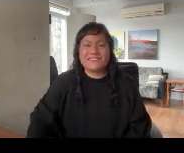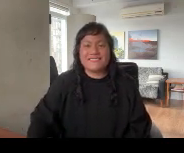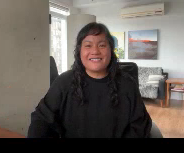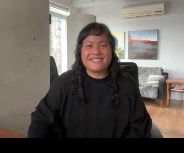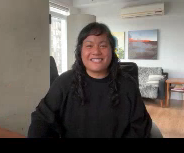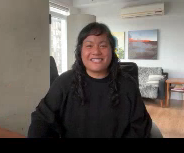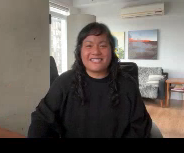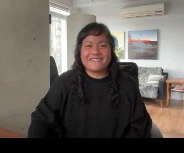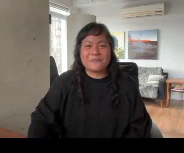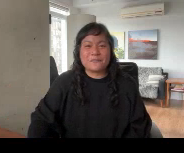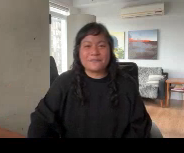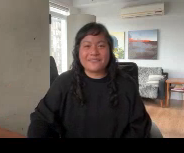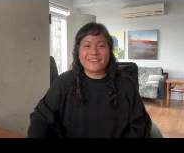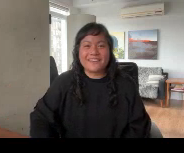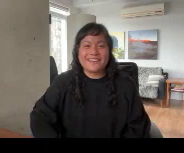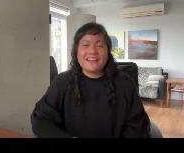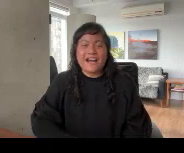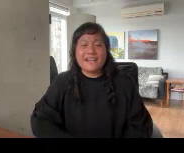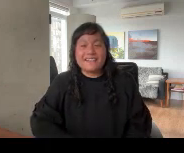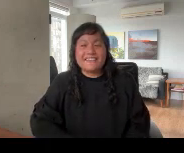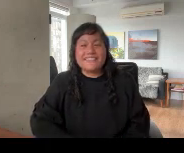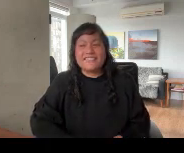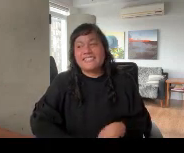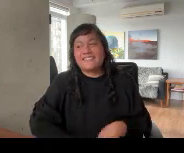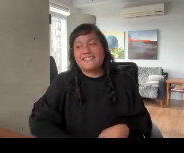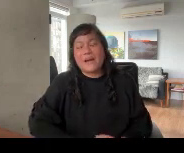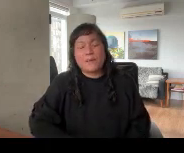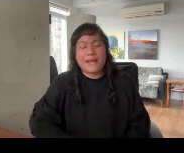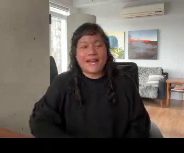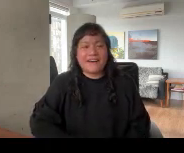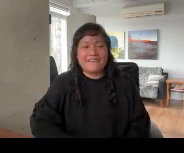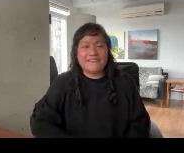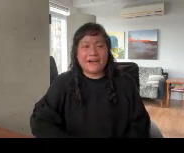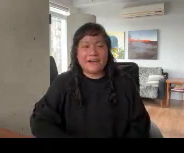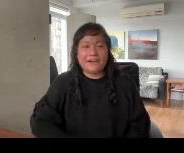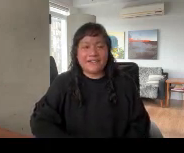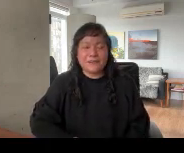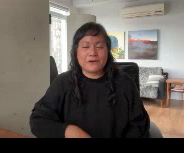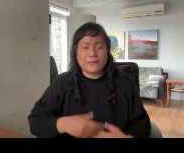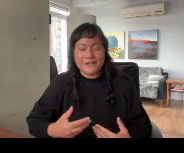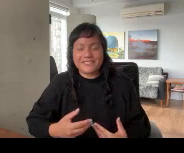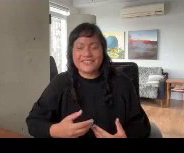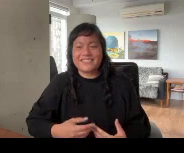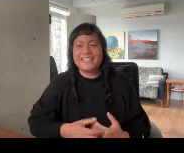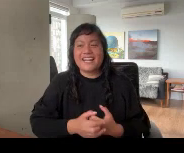result of this initiative. Another initiative that we have currently, we're about to launch